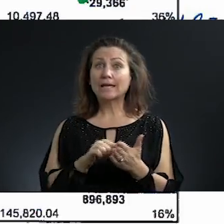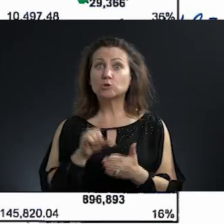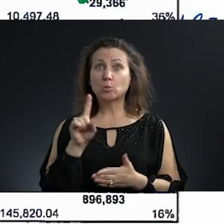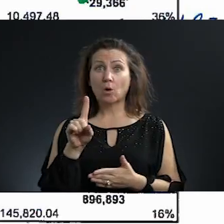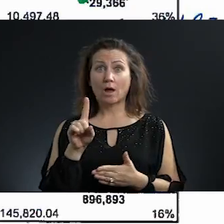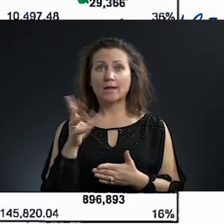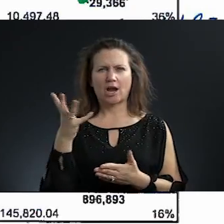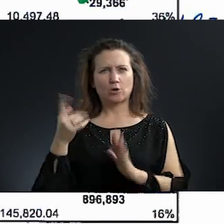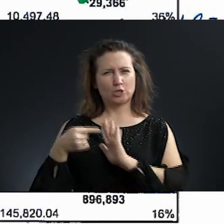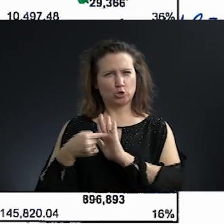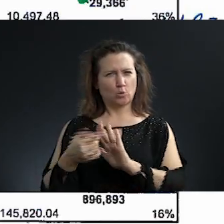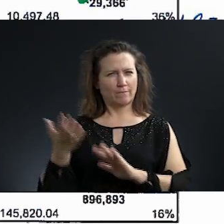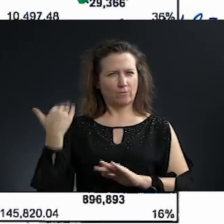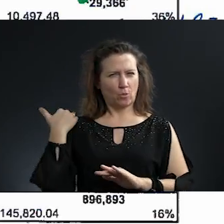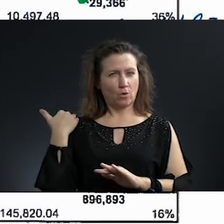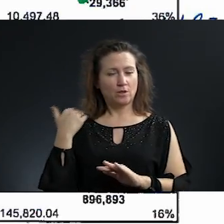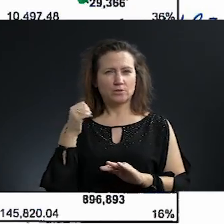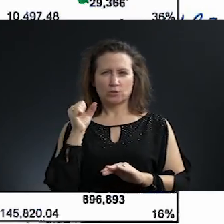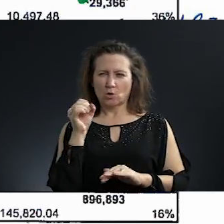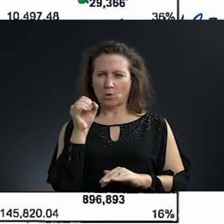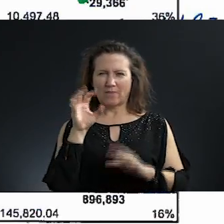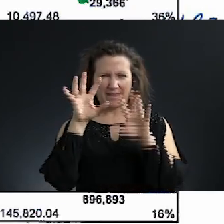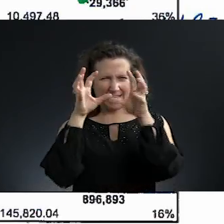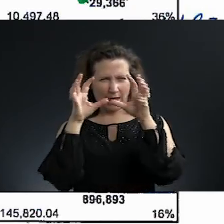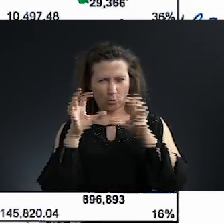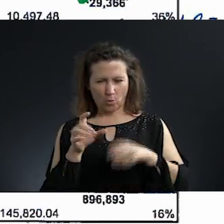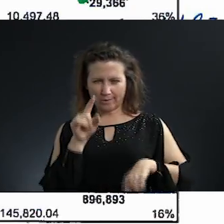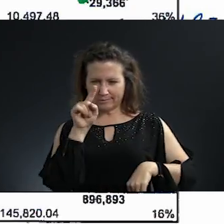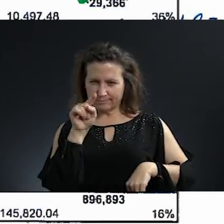Originally so you'll go down those categories, and you'll see for example